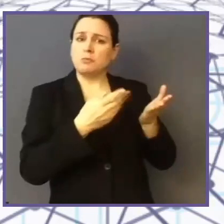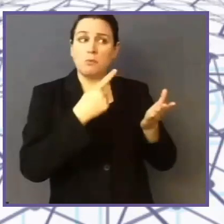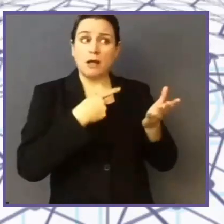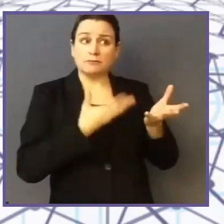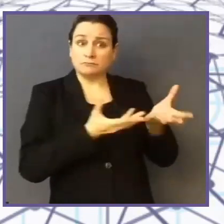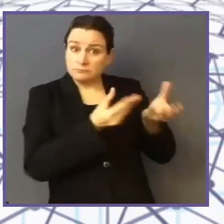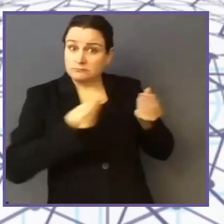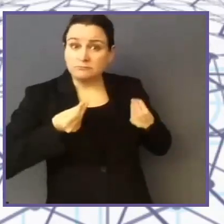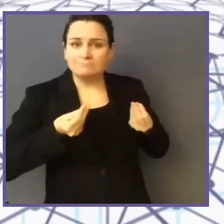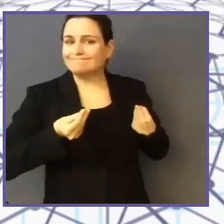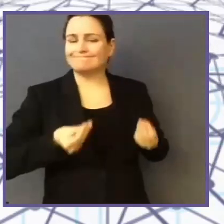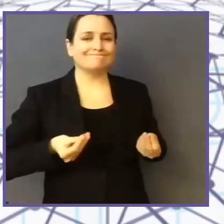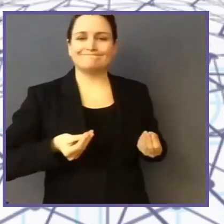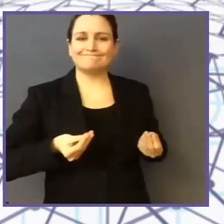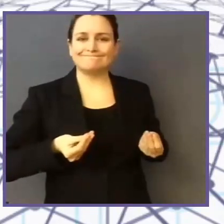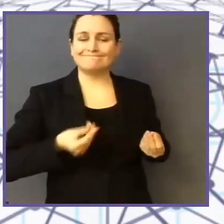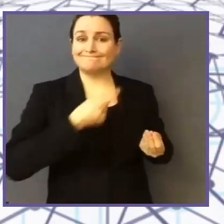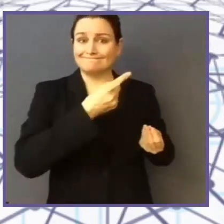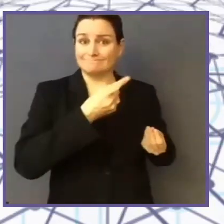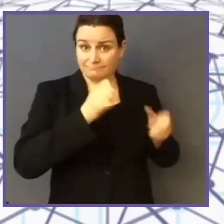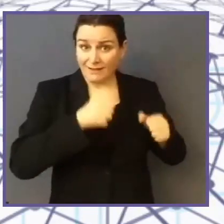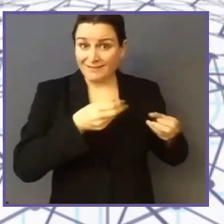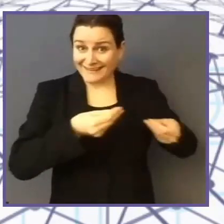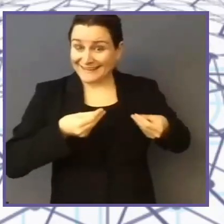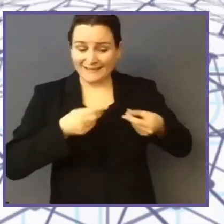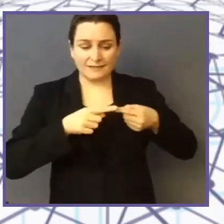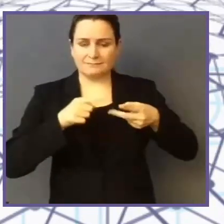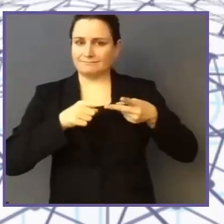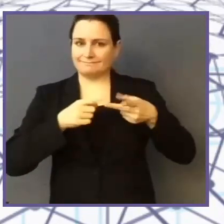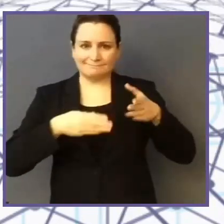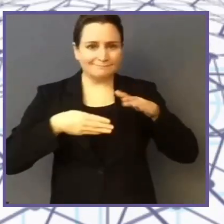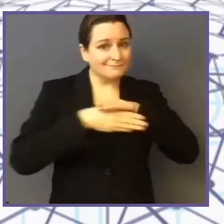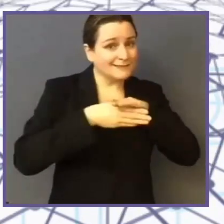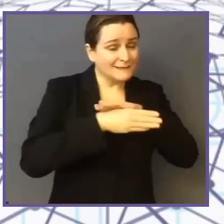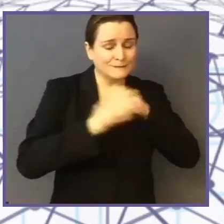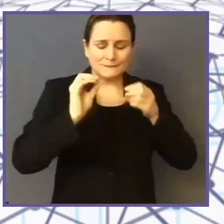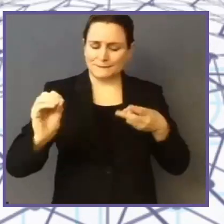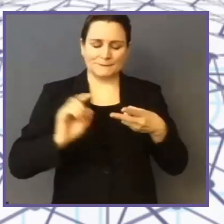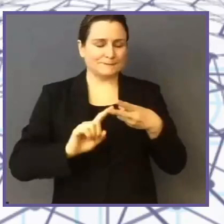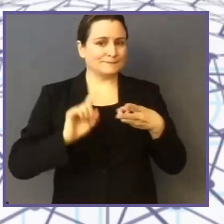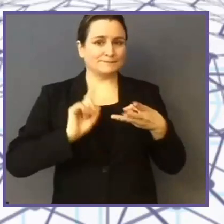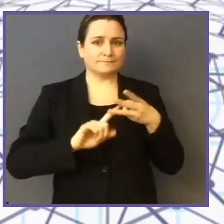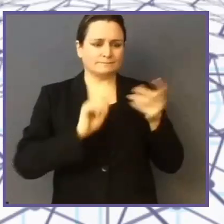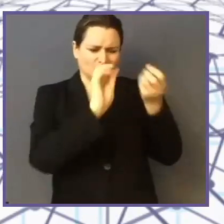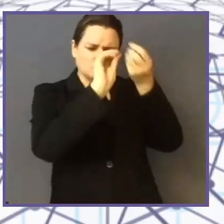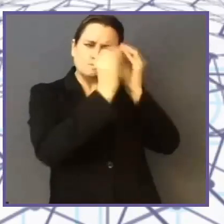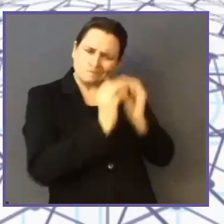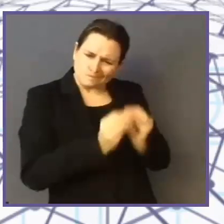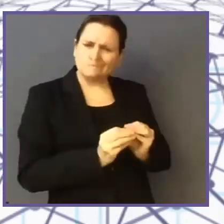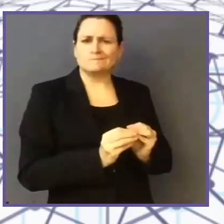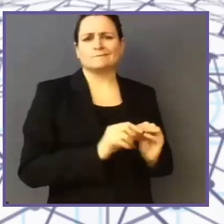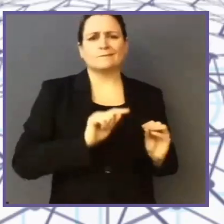availability, accessibility, adaptability, acceptable G and quality.